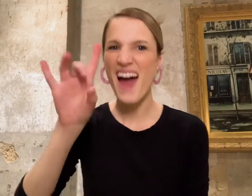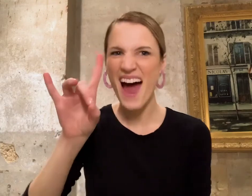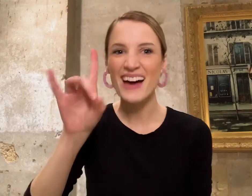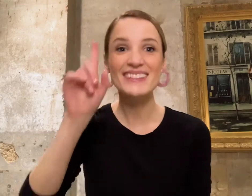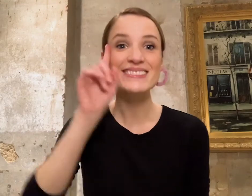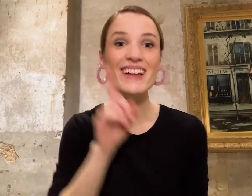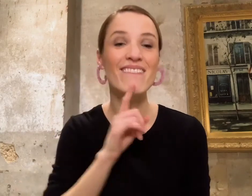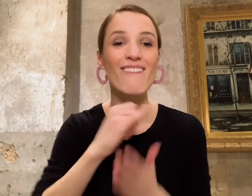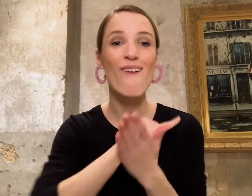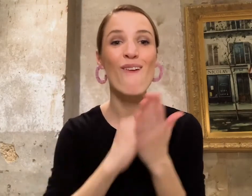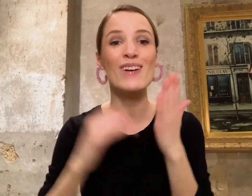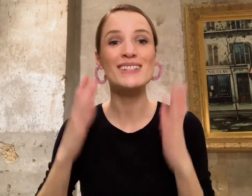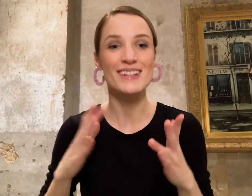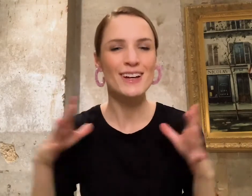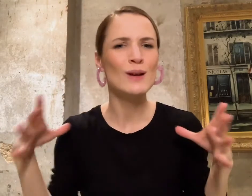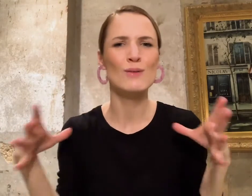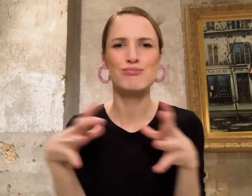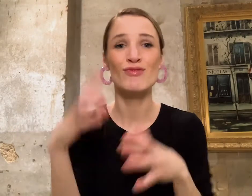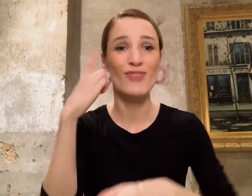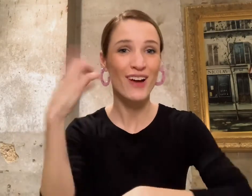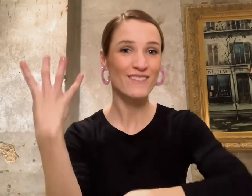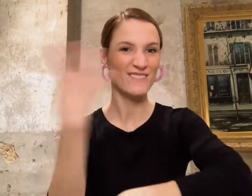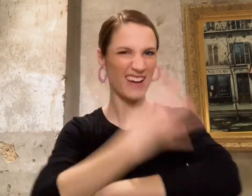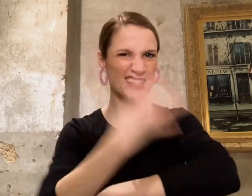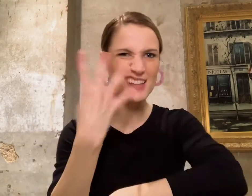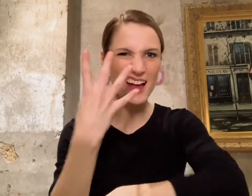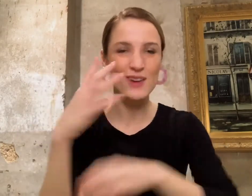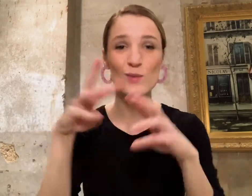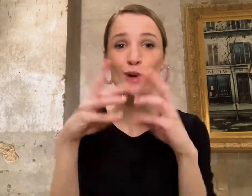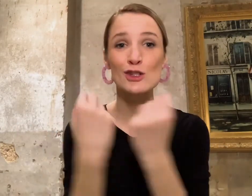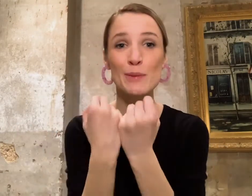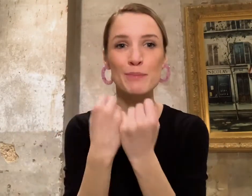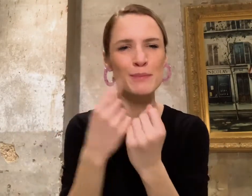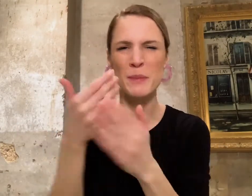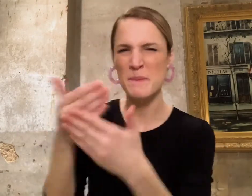Eight Deaf artists gathered for a four-day workshop